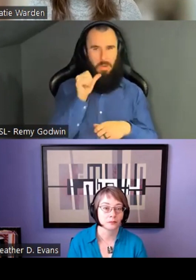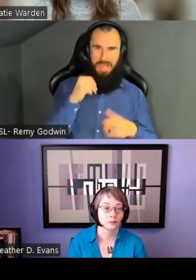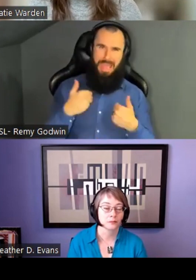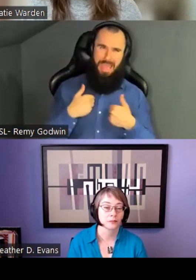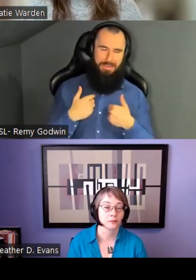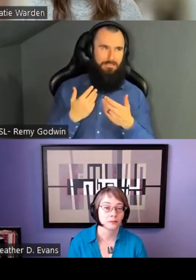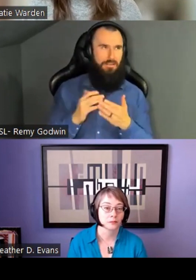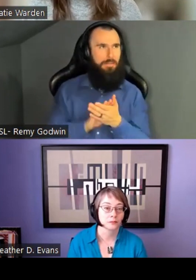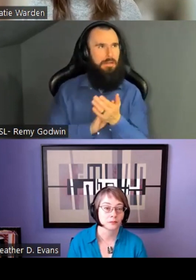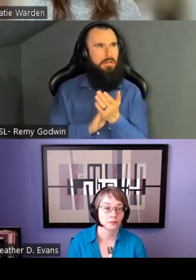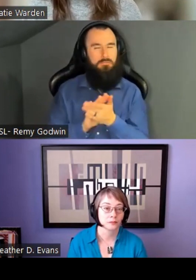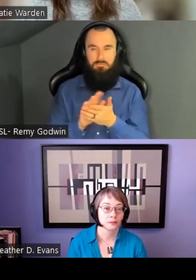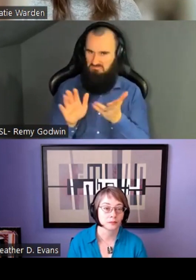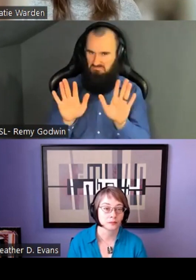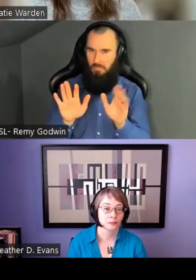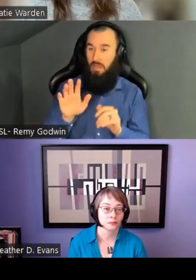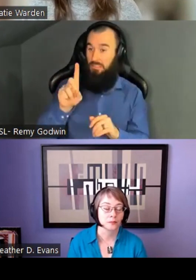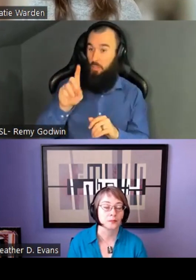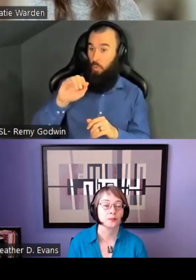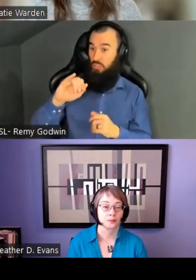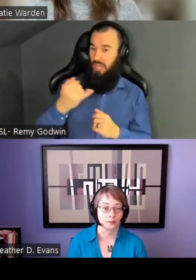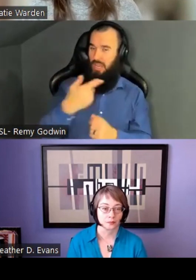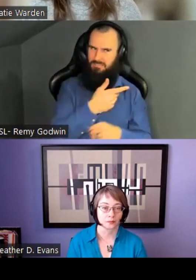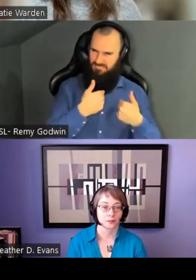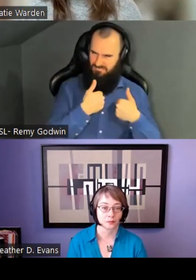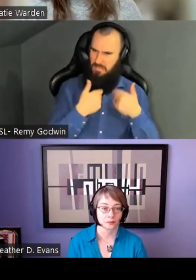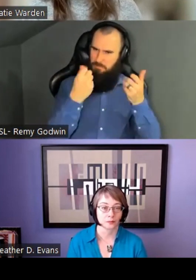about the importance of allowing support people